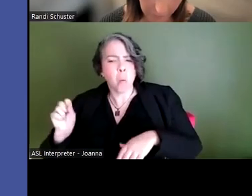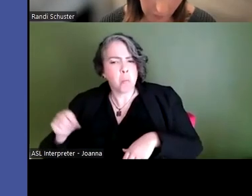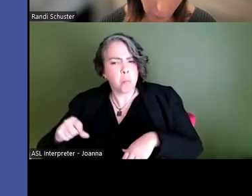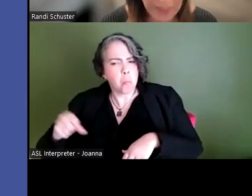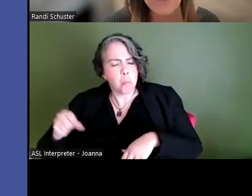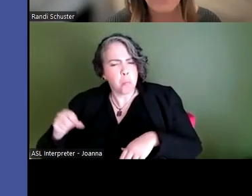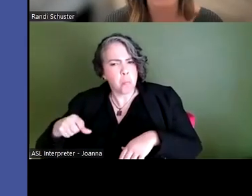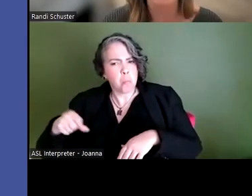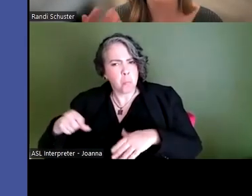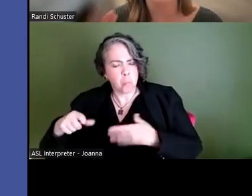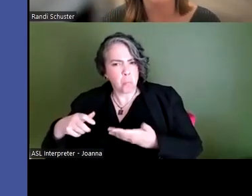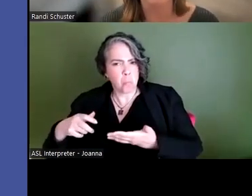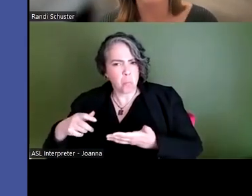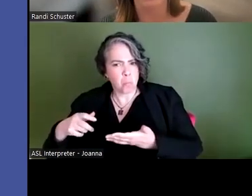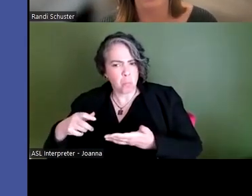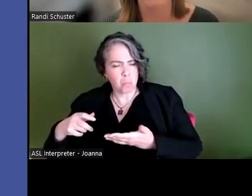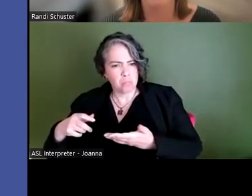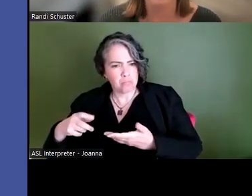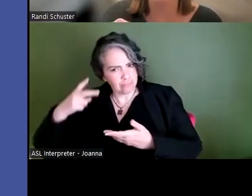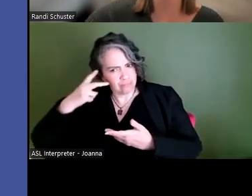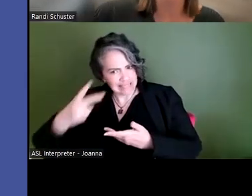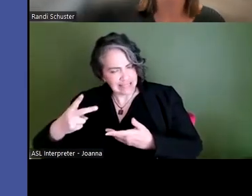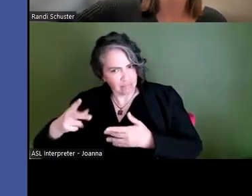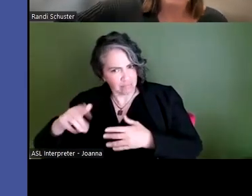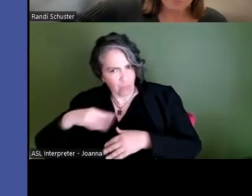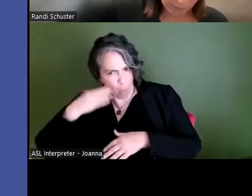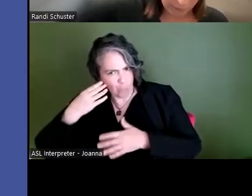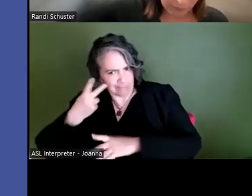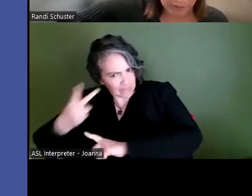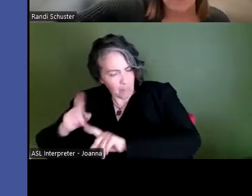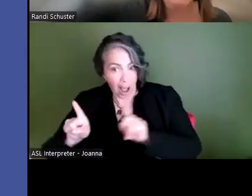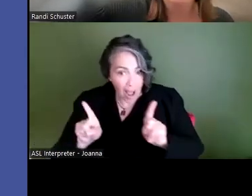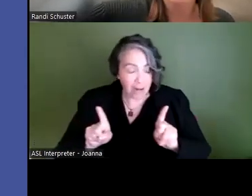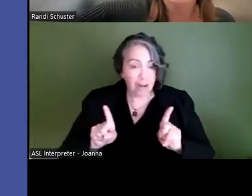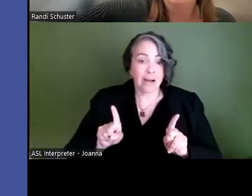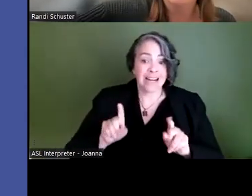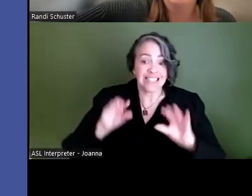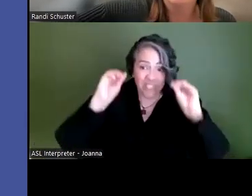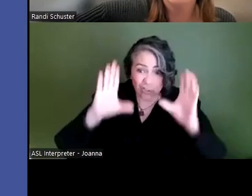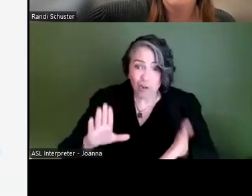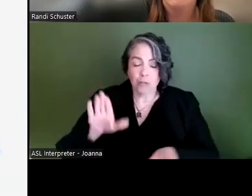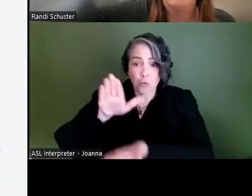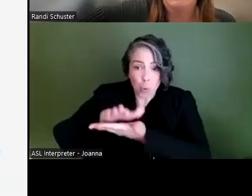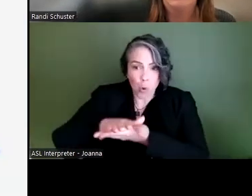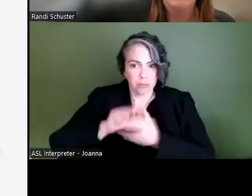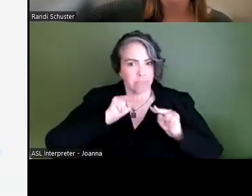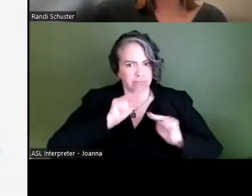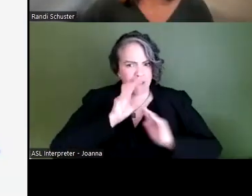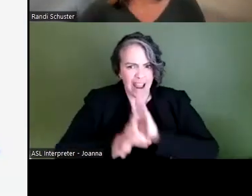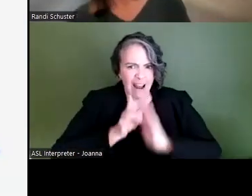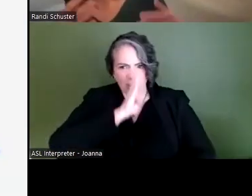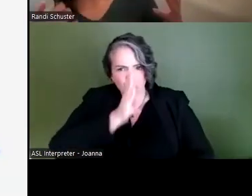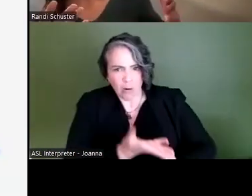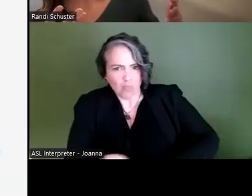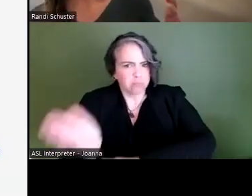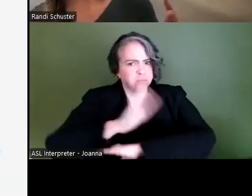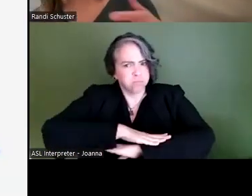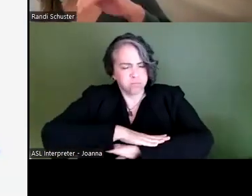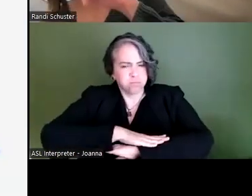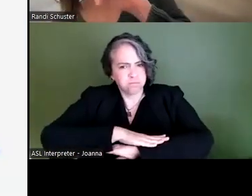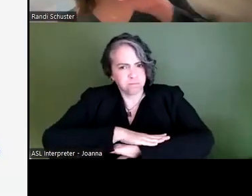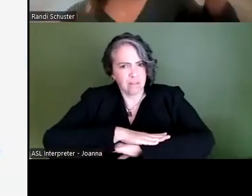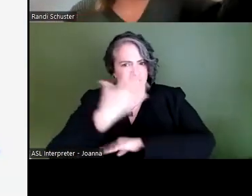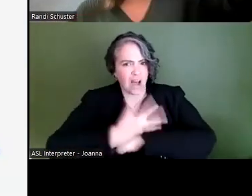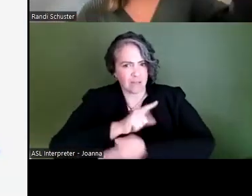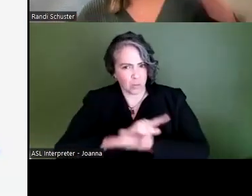you know, repeatedly over this period of time. So when we talk about school-based supports,